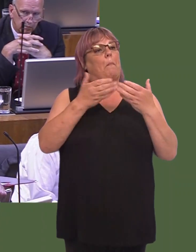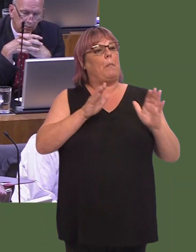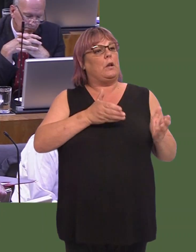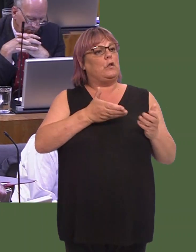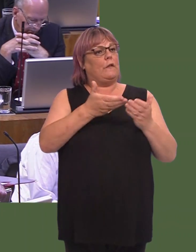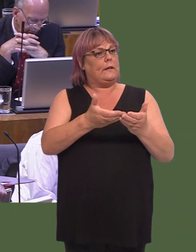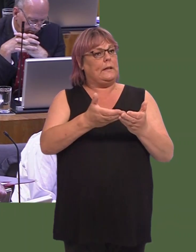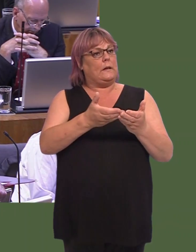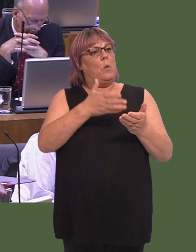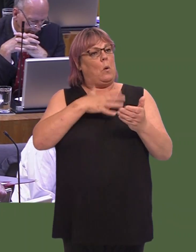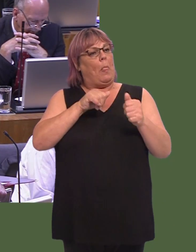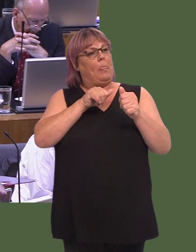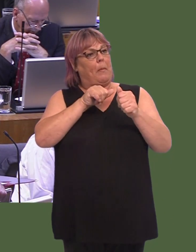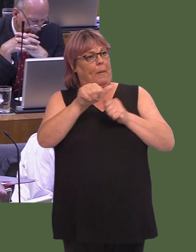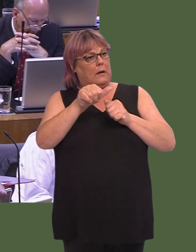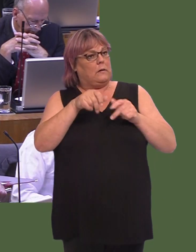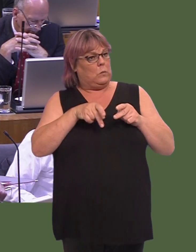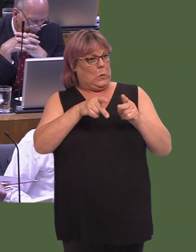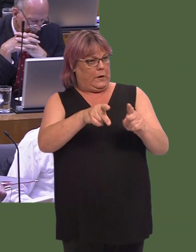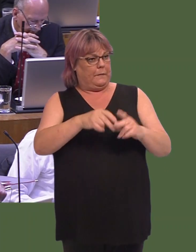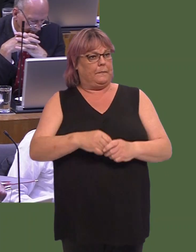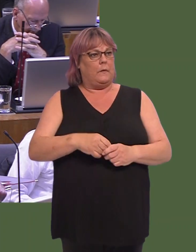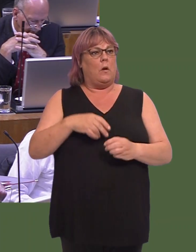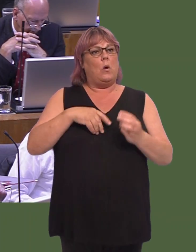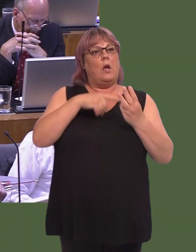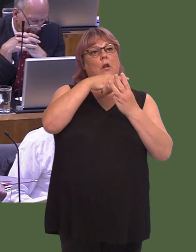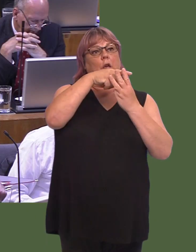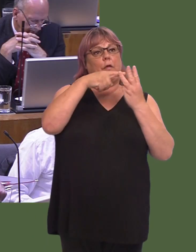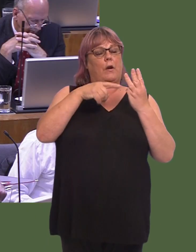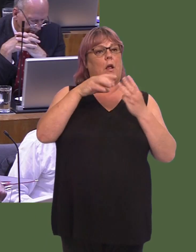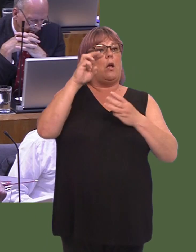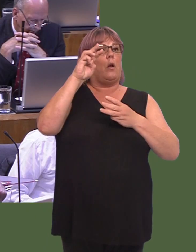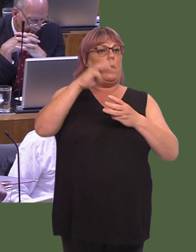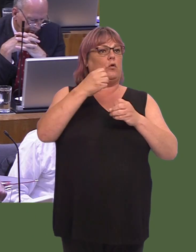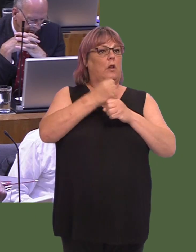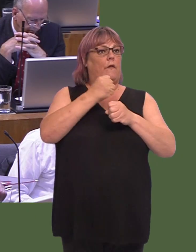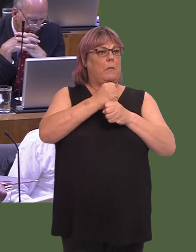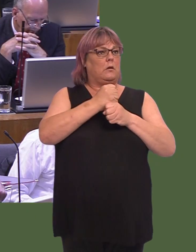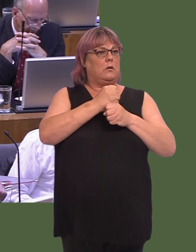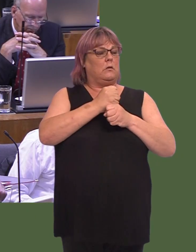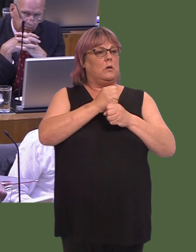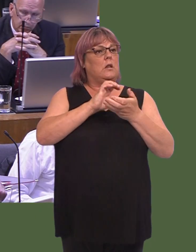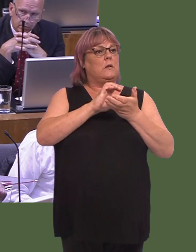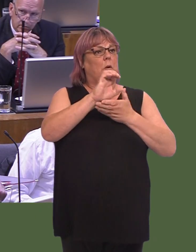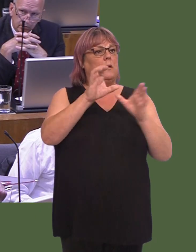that we can. For example, we took three Welsh Government-sponsored bodies and turned them into one—Natural